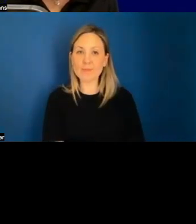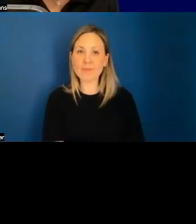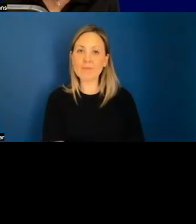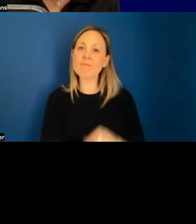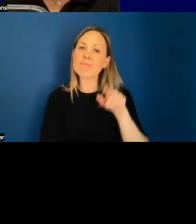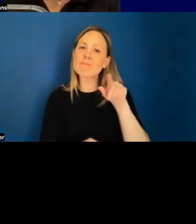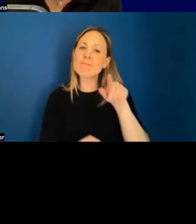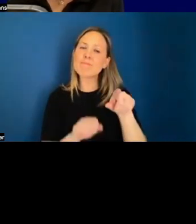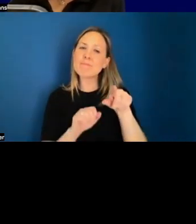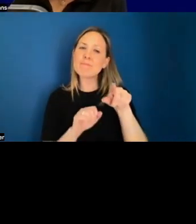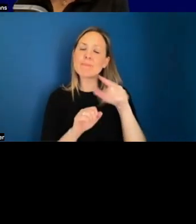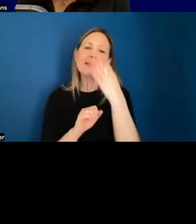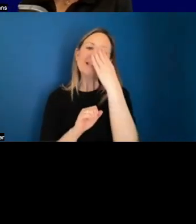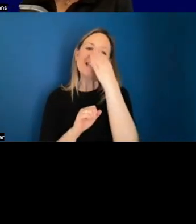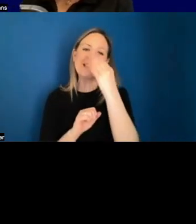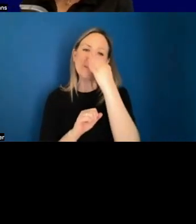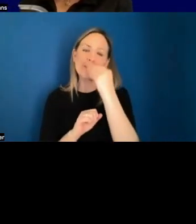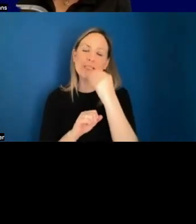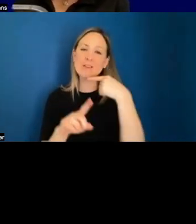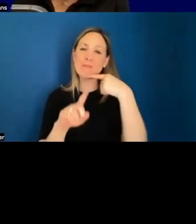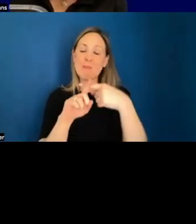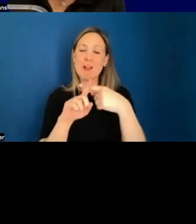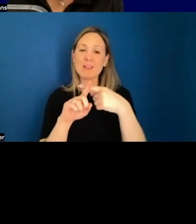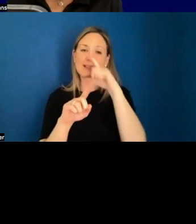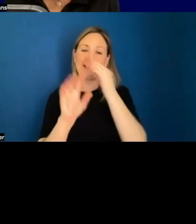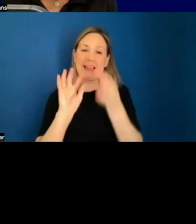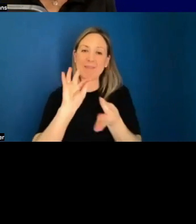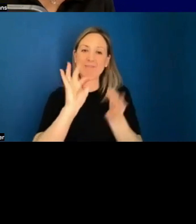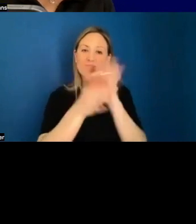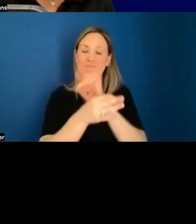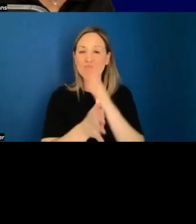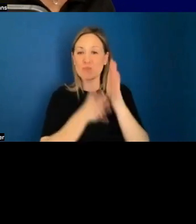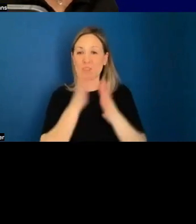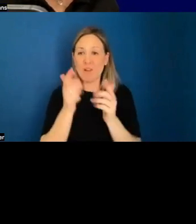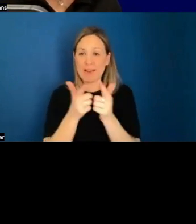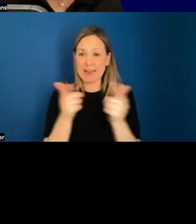and converts well to sign language and object replacement. For example,